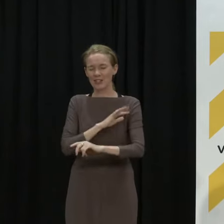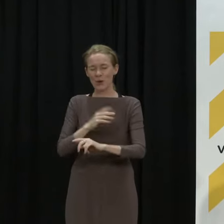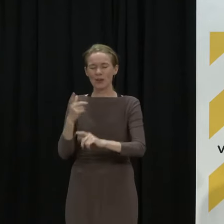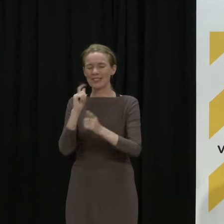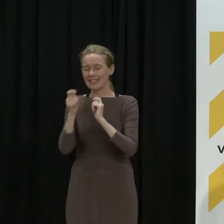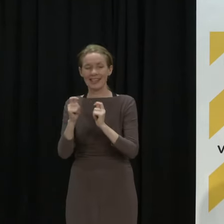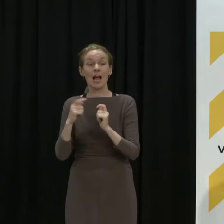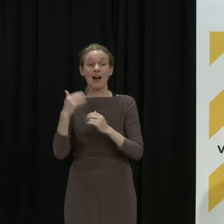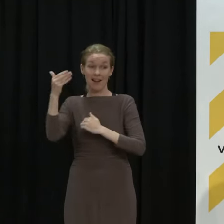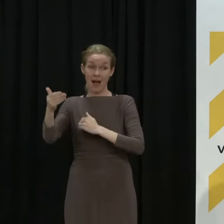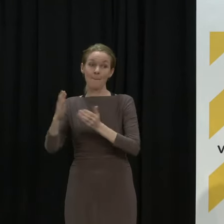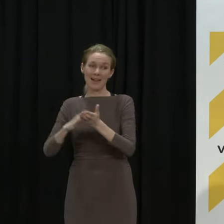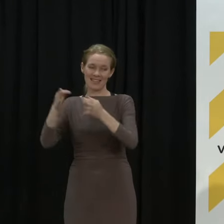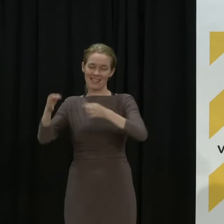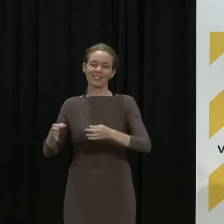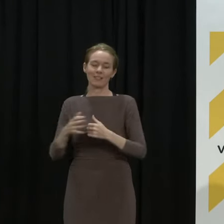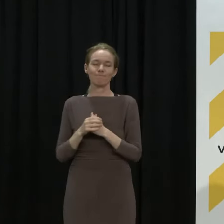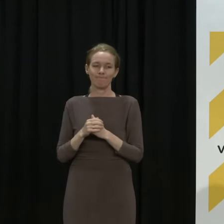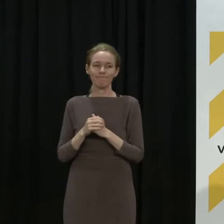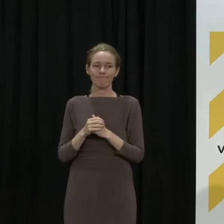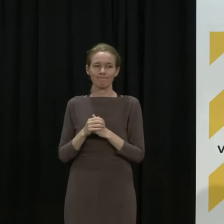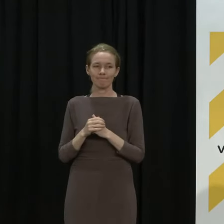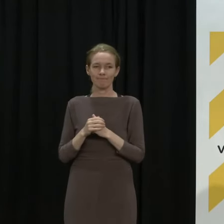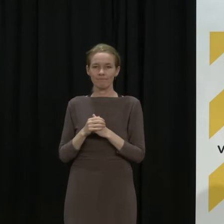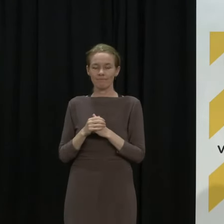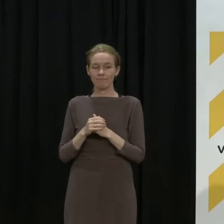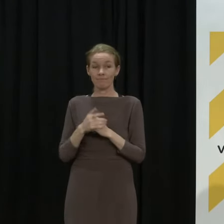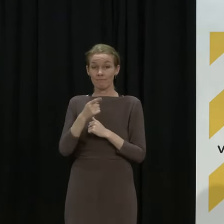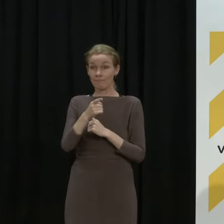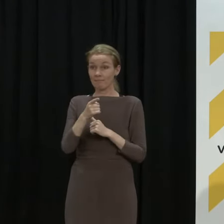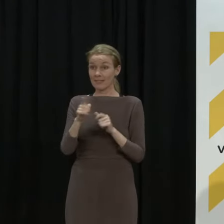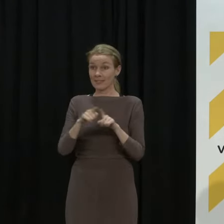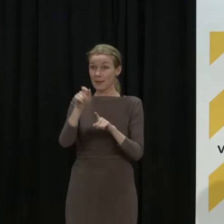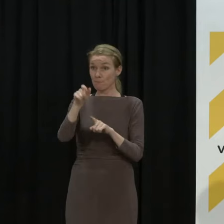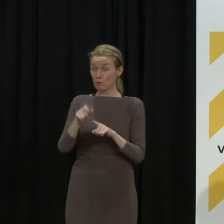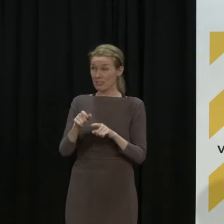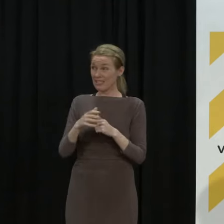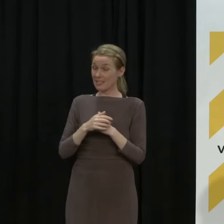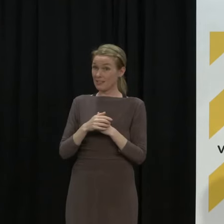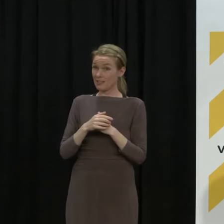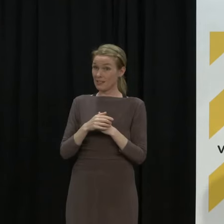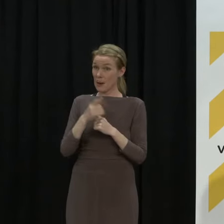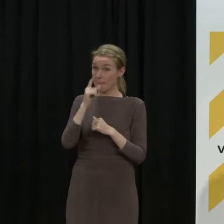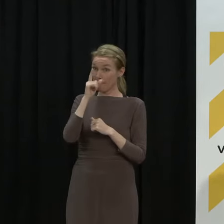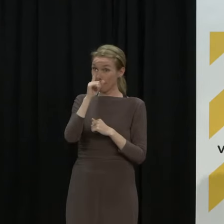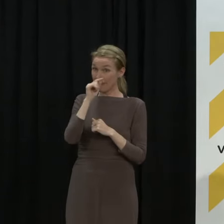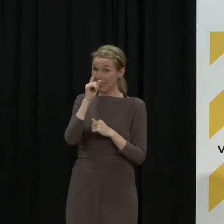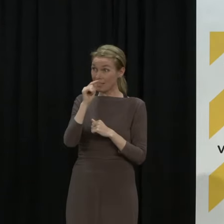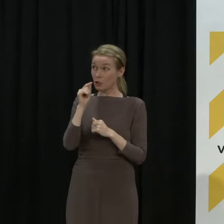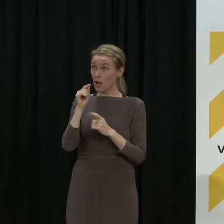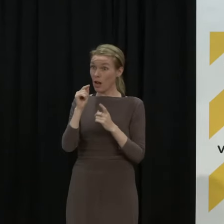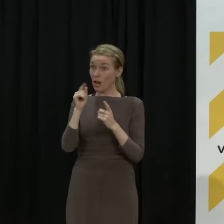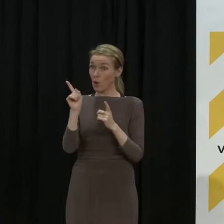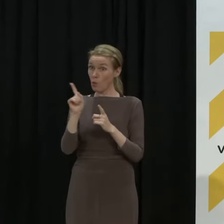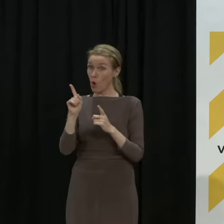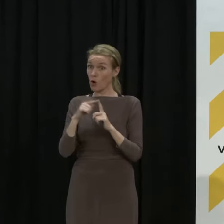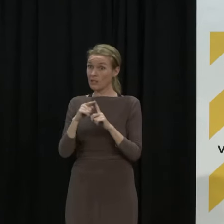they are the same for the Auckland Level 3 area. I have just realised you asking